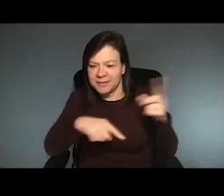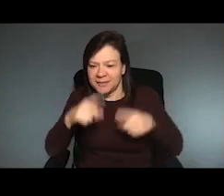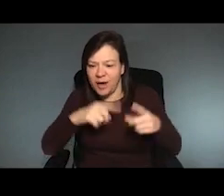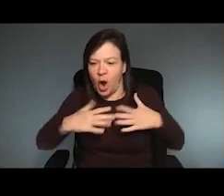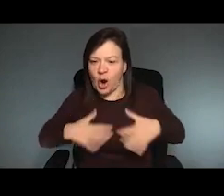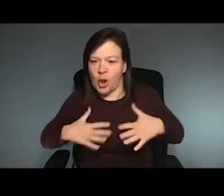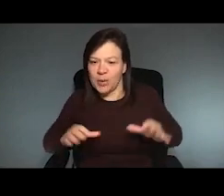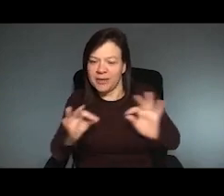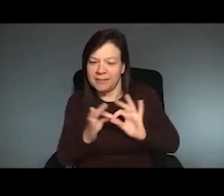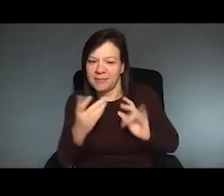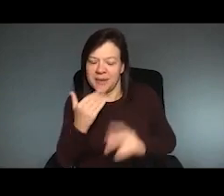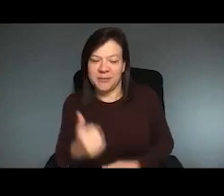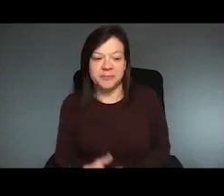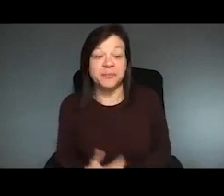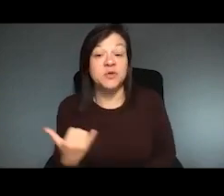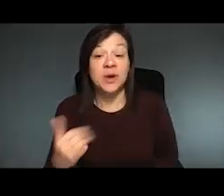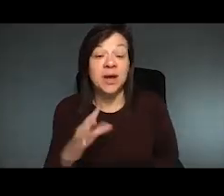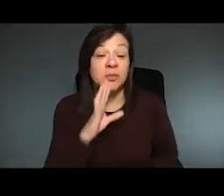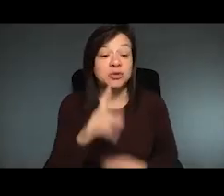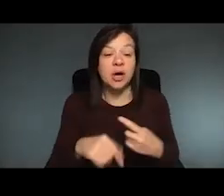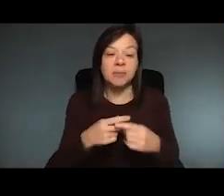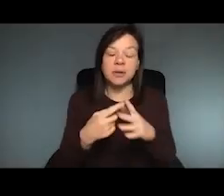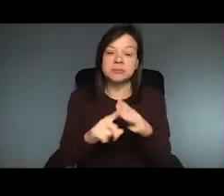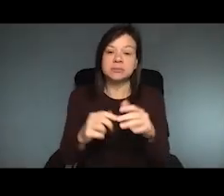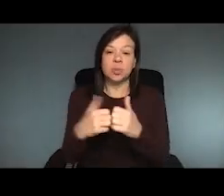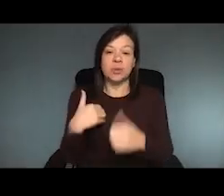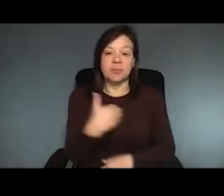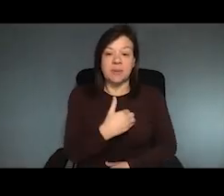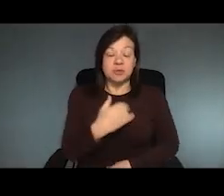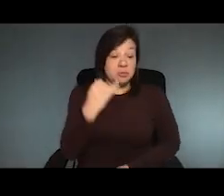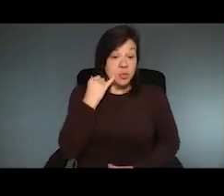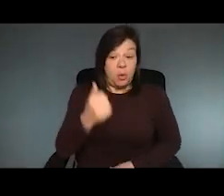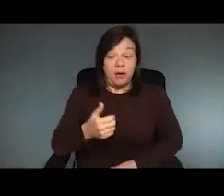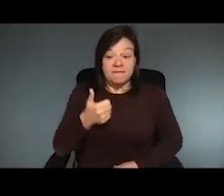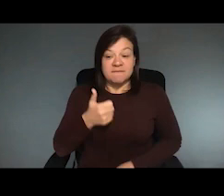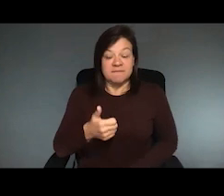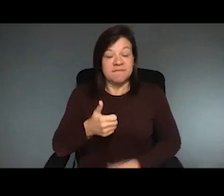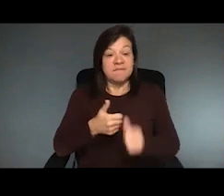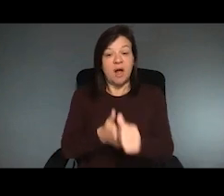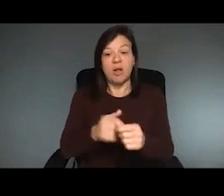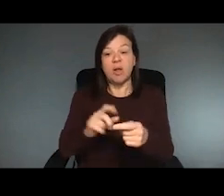TODAY WE ARE TALKING ABOUT GETTING STARTED WITH MEMBERSHIPS. FOLLOW ALONG WITH US, COMPLIMENTARY BLOG POST THAT WE